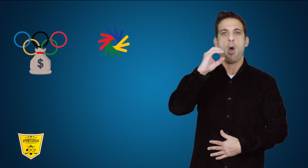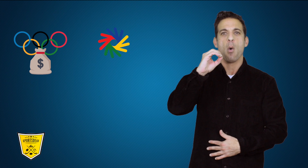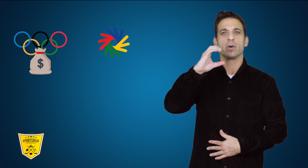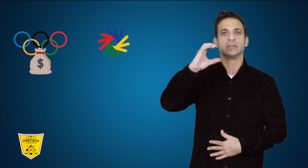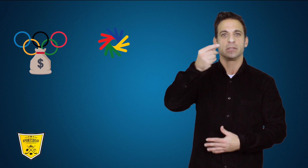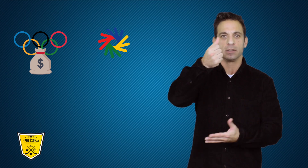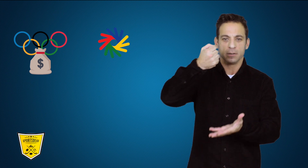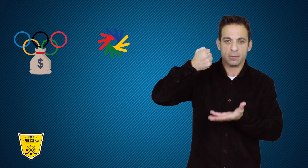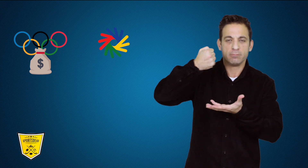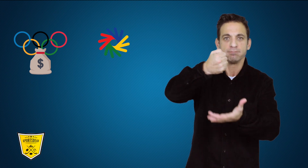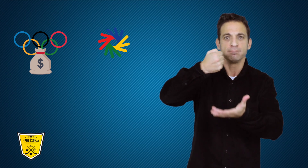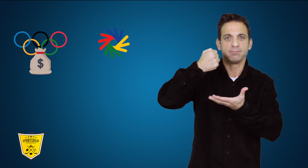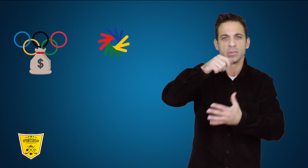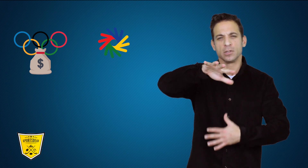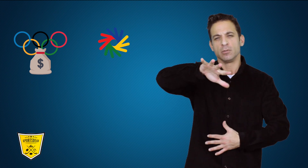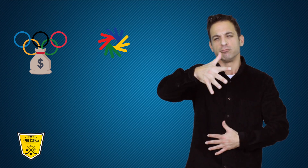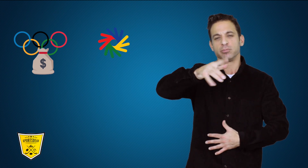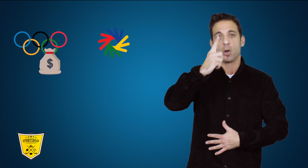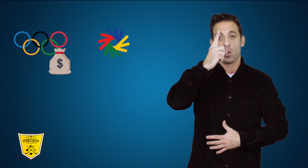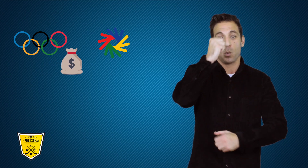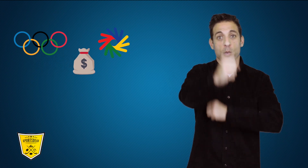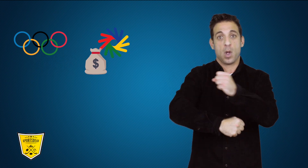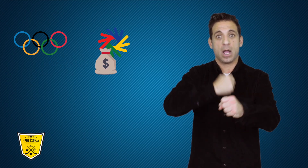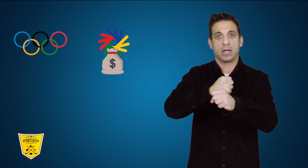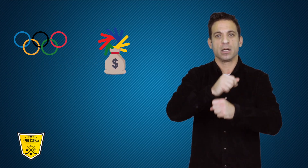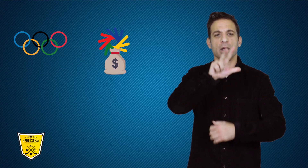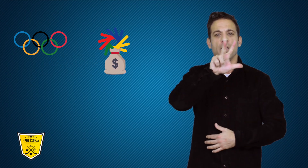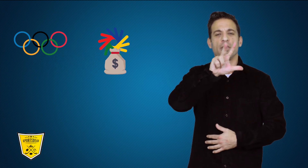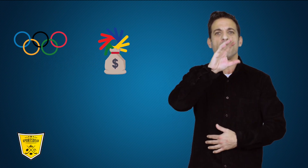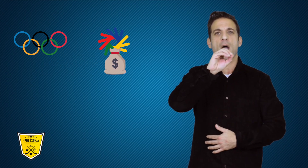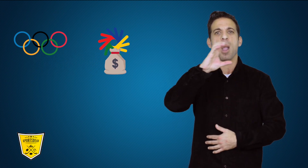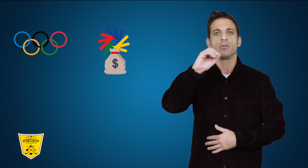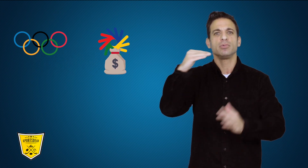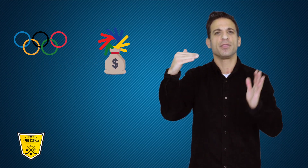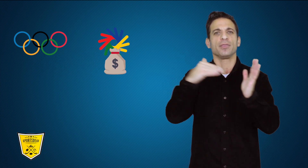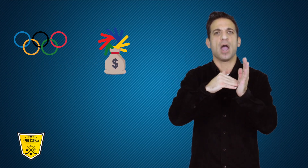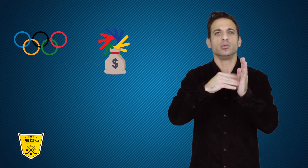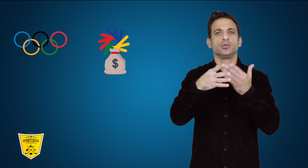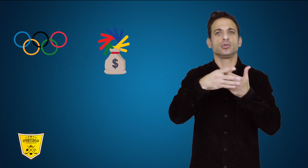$300,000 per year. Since initial contact in 2012,